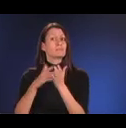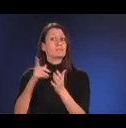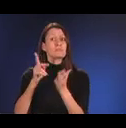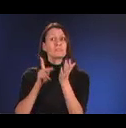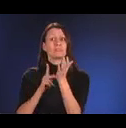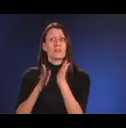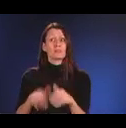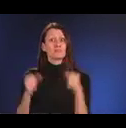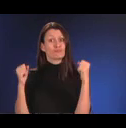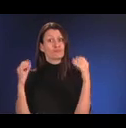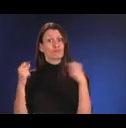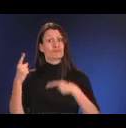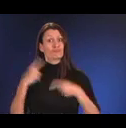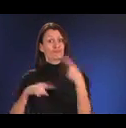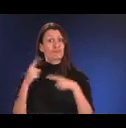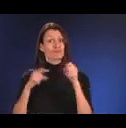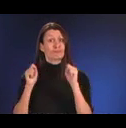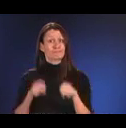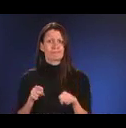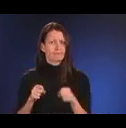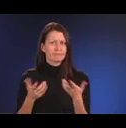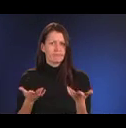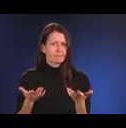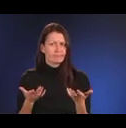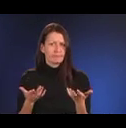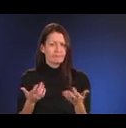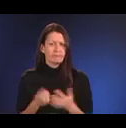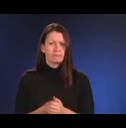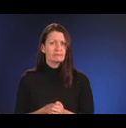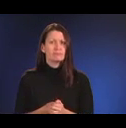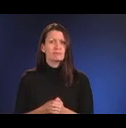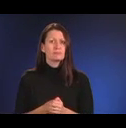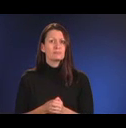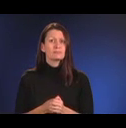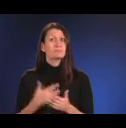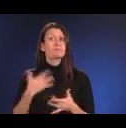Not many psychiatrists know or use use ASL.